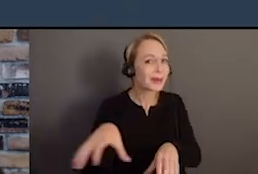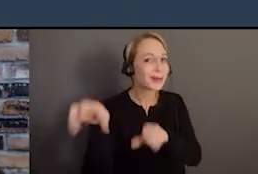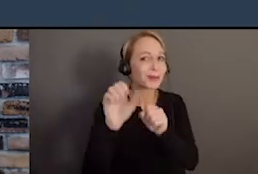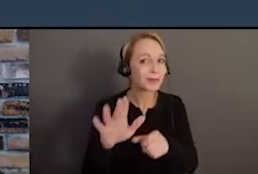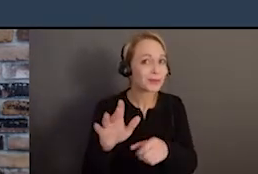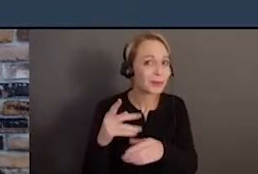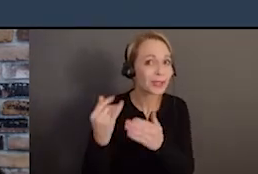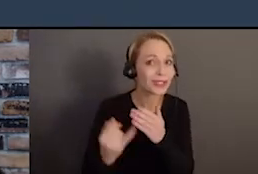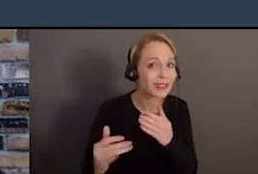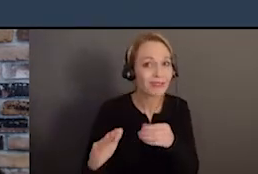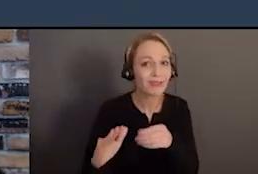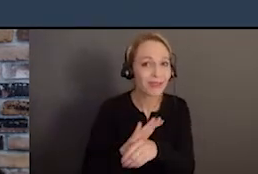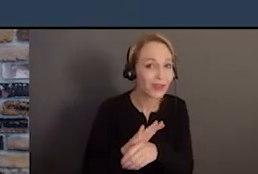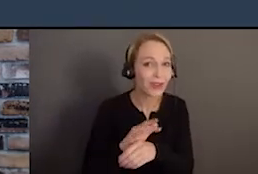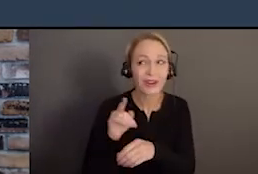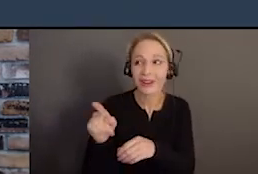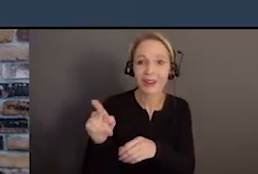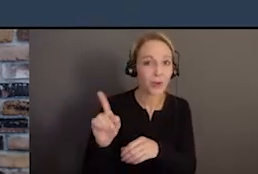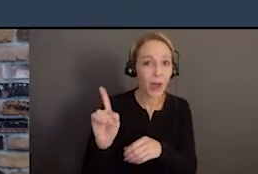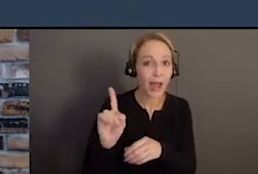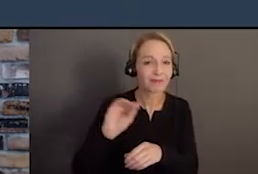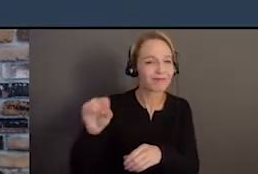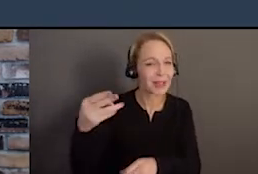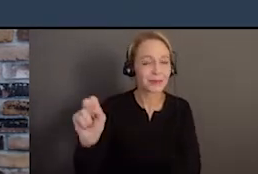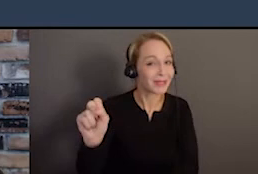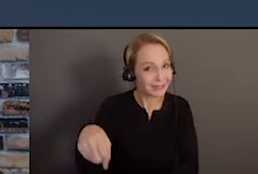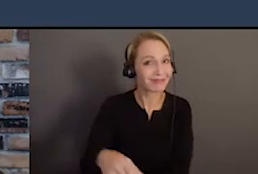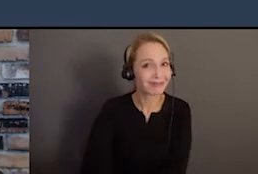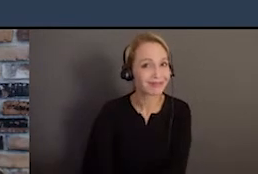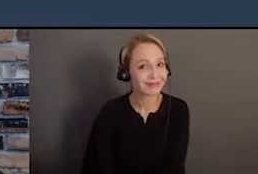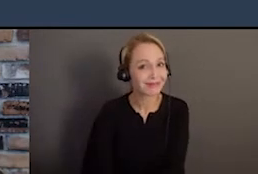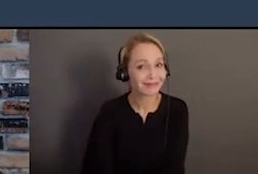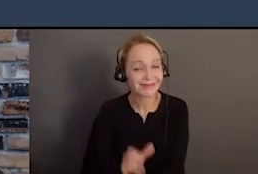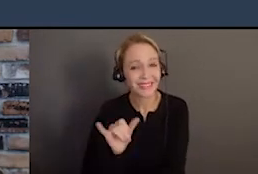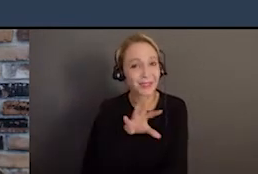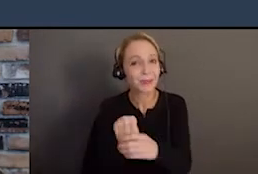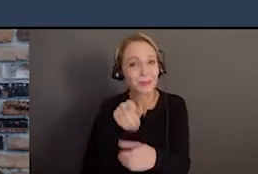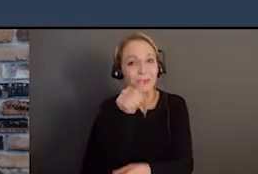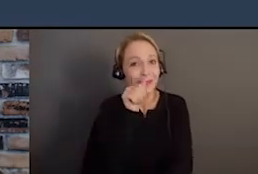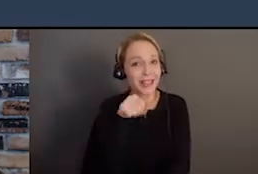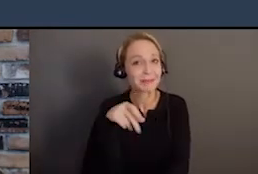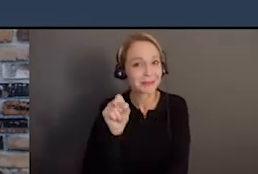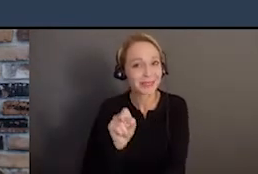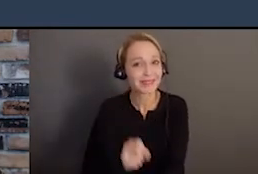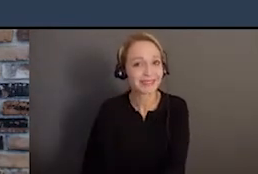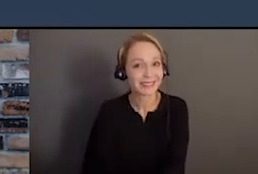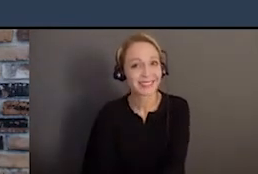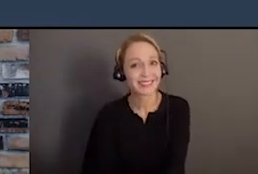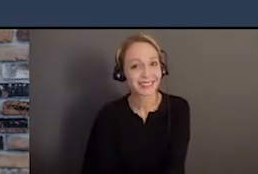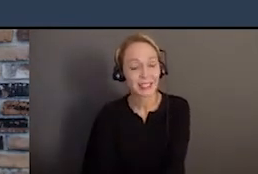ENTIRELY ON HubSpot. YES. THAT INCLUDES PRIVATE APPS. IMAGINE A WORLD WHERE YOU WON'T HAVE TO MESS WITH